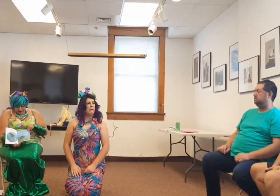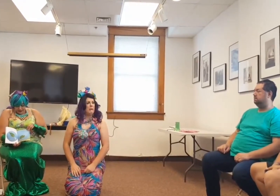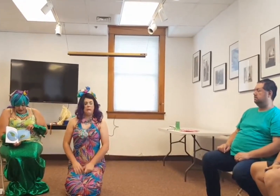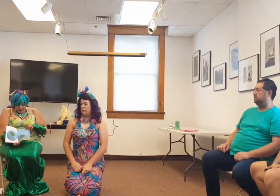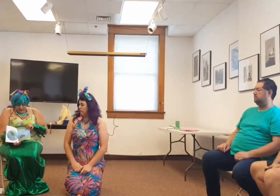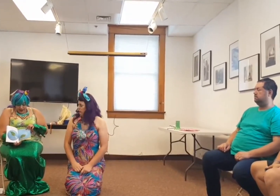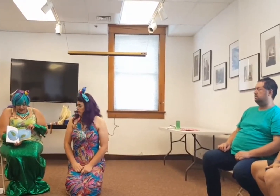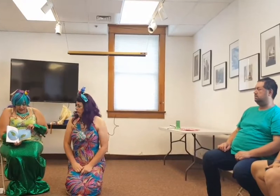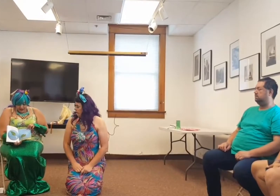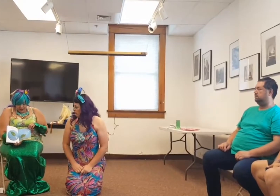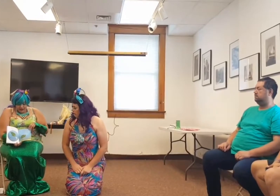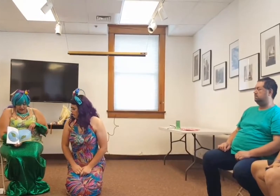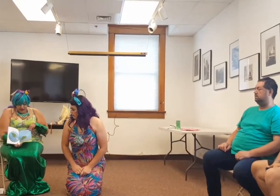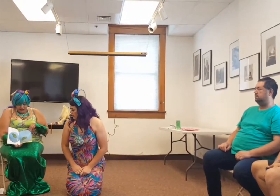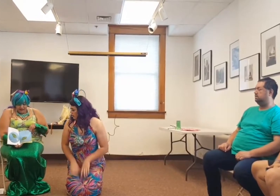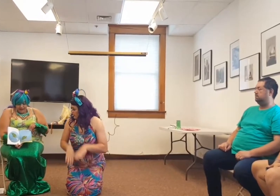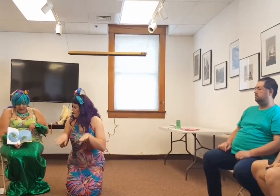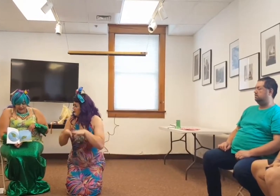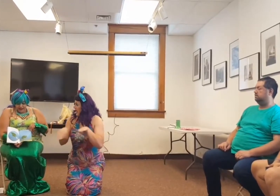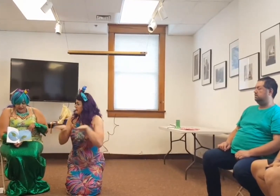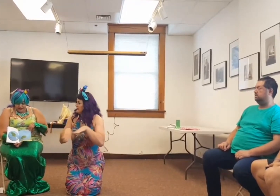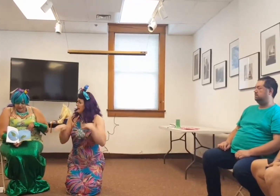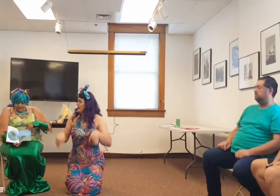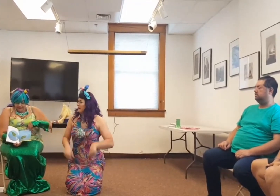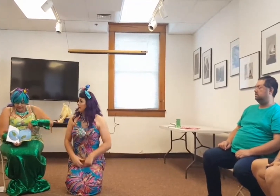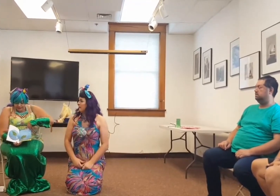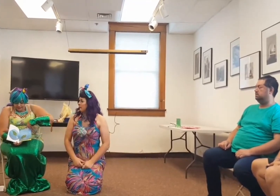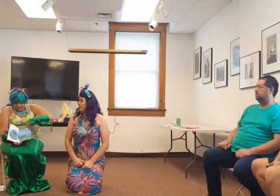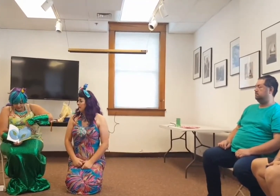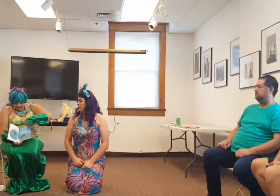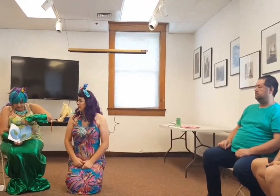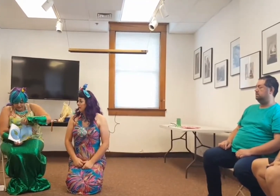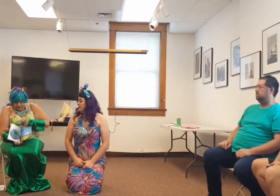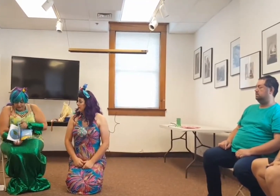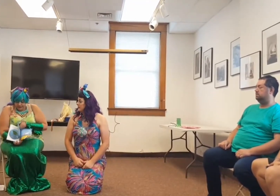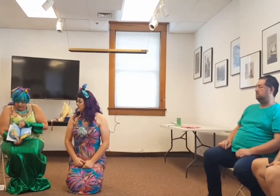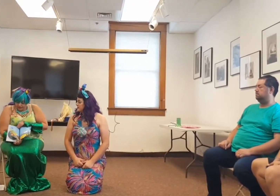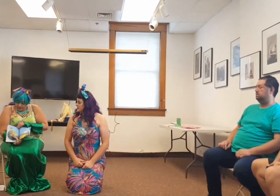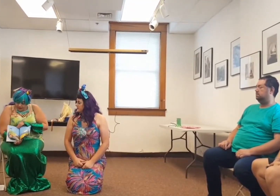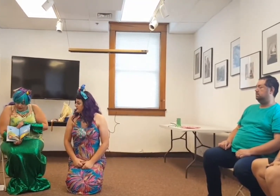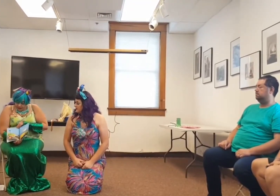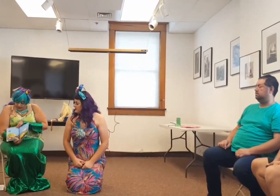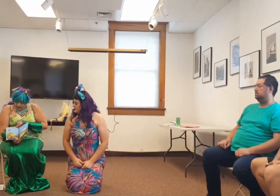Swim faster, little shark! Swim faster!